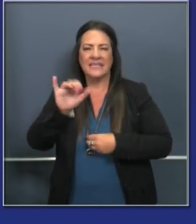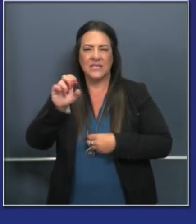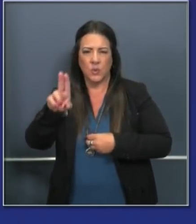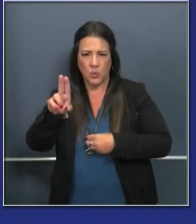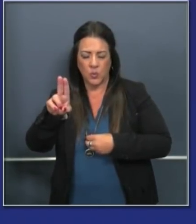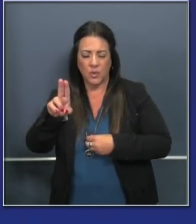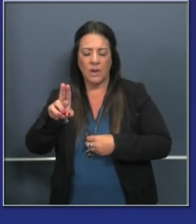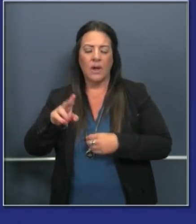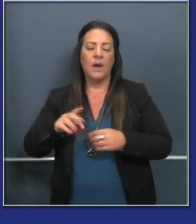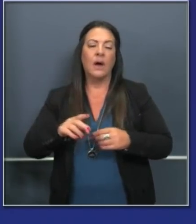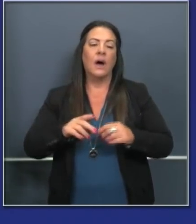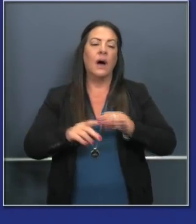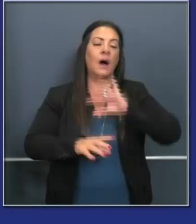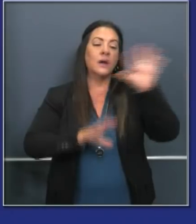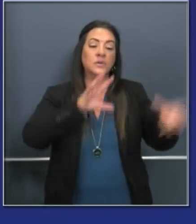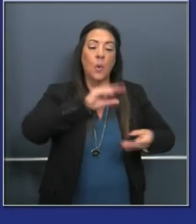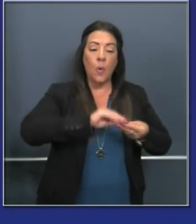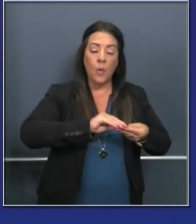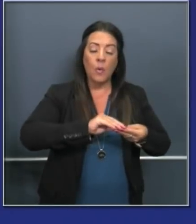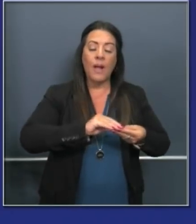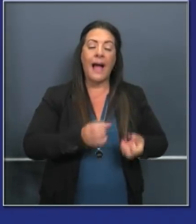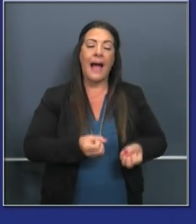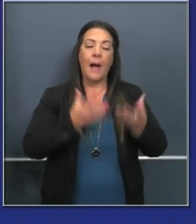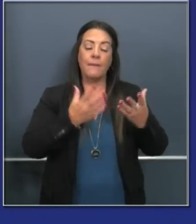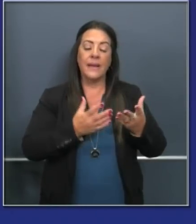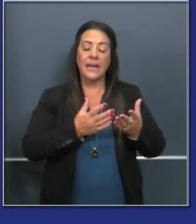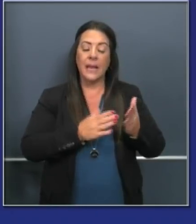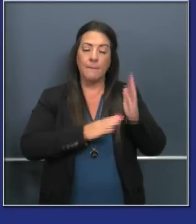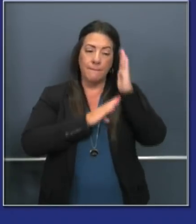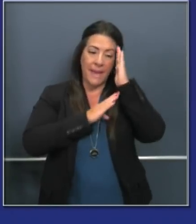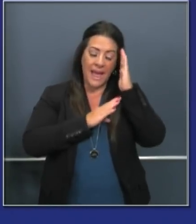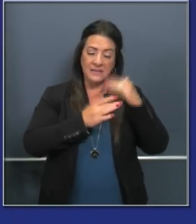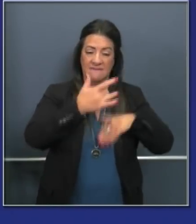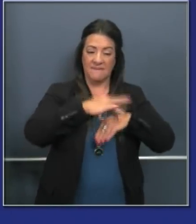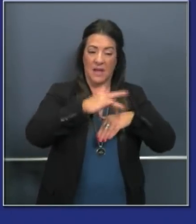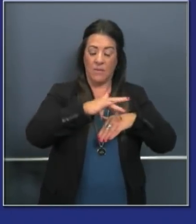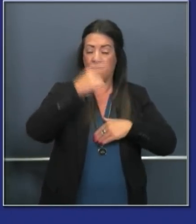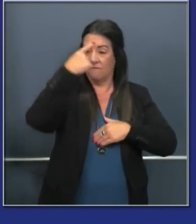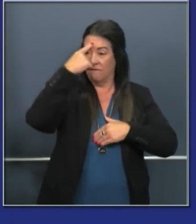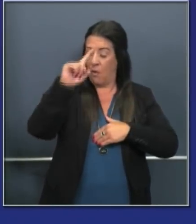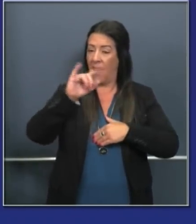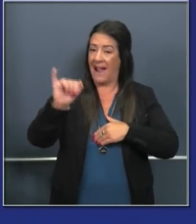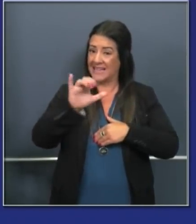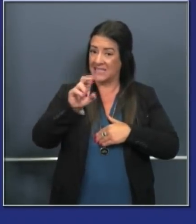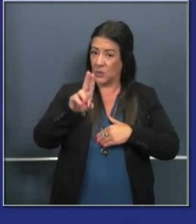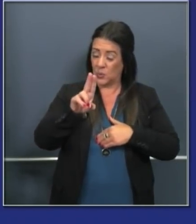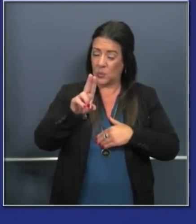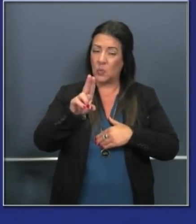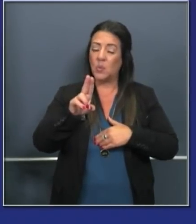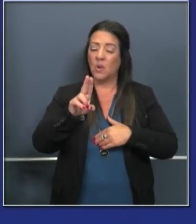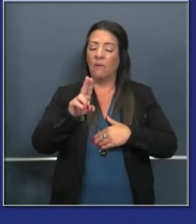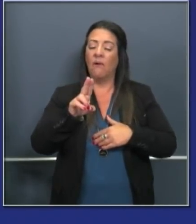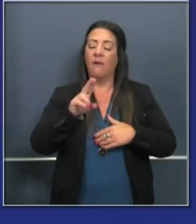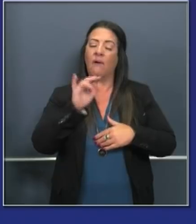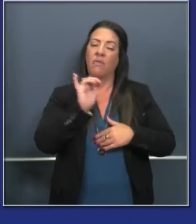IN TERMS OF TOTAL PASSING FOR 2 REASONS ONE. THE INCREASE IN THE NUMBER OF ICU PATIENTS. BUT ALSO A DECREASE IN THE